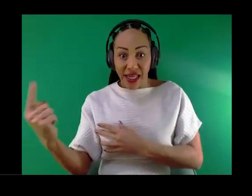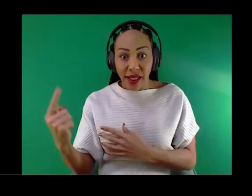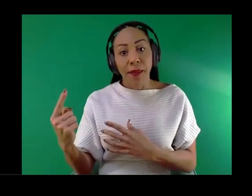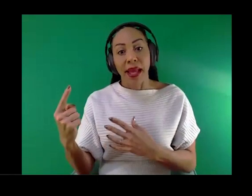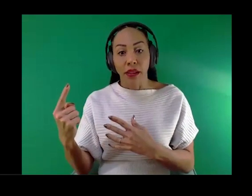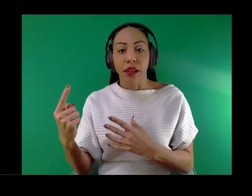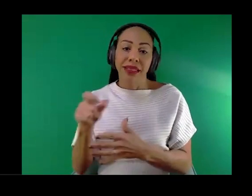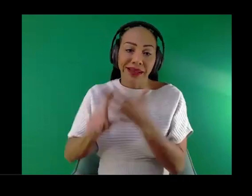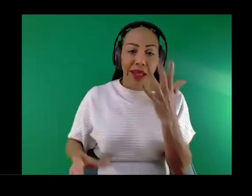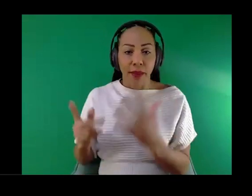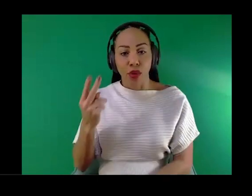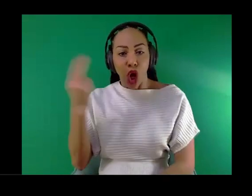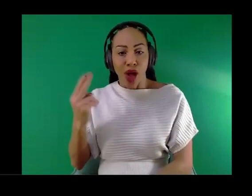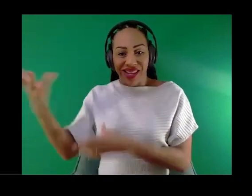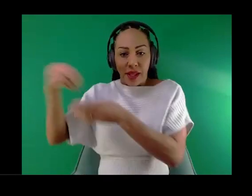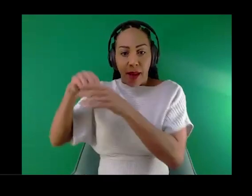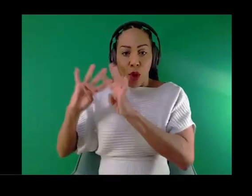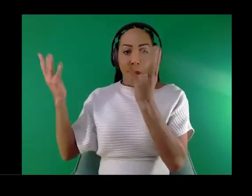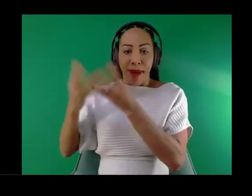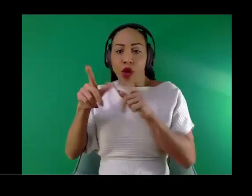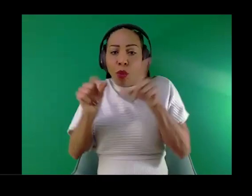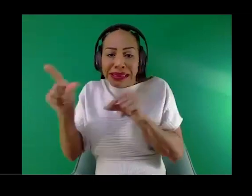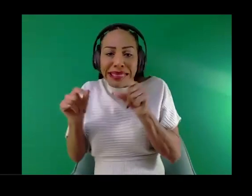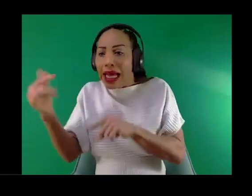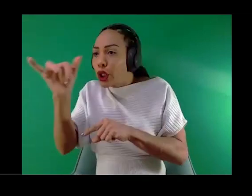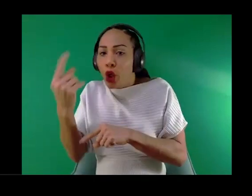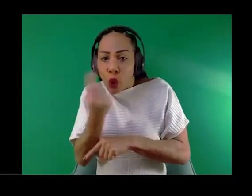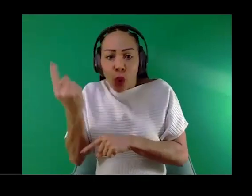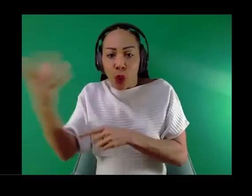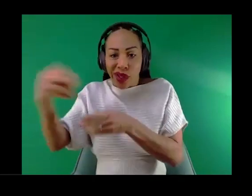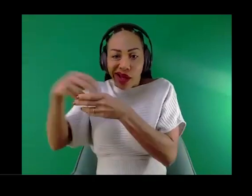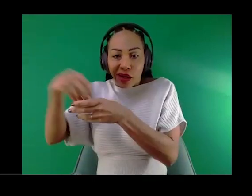select those who will be participating as I noted before please note that the